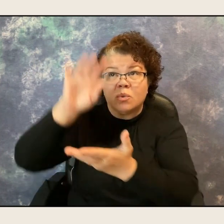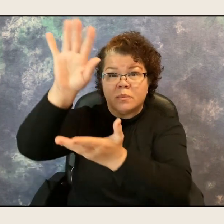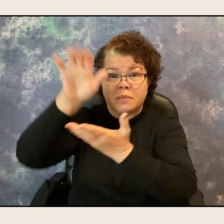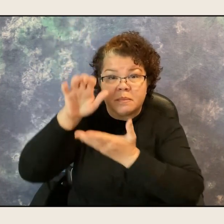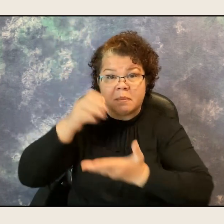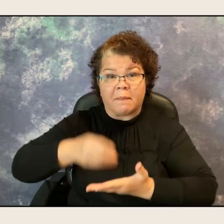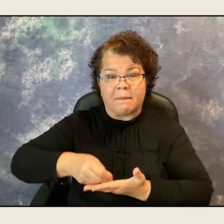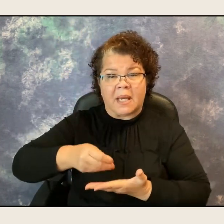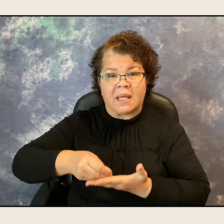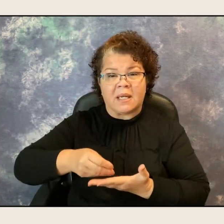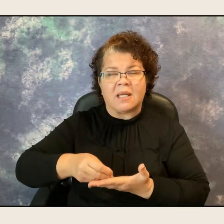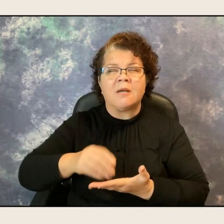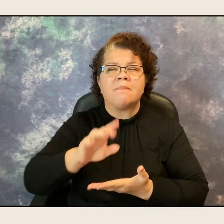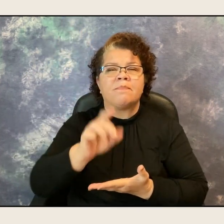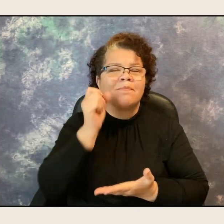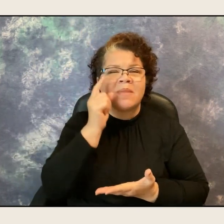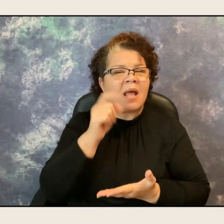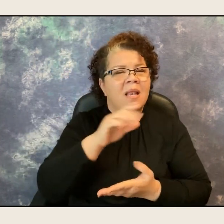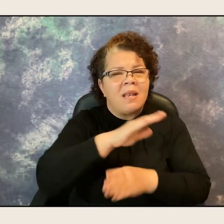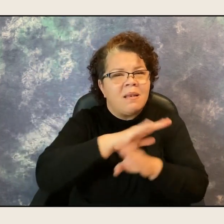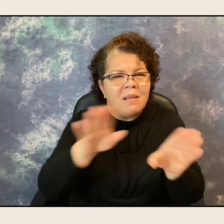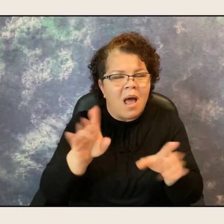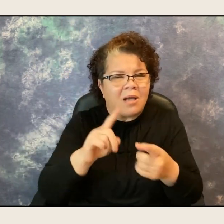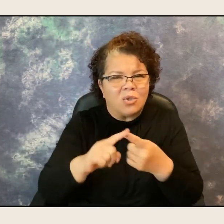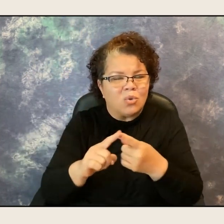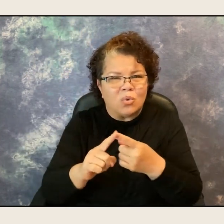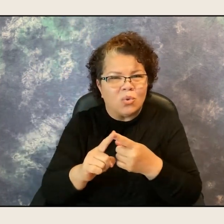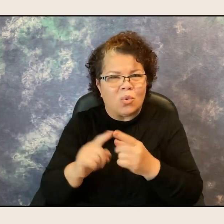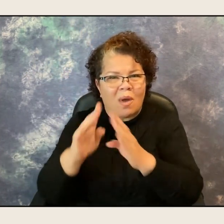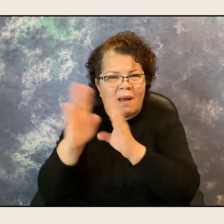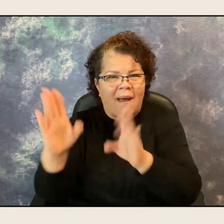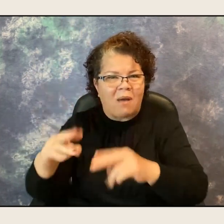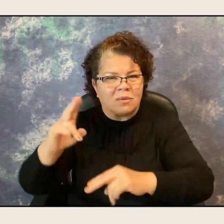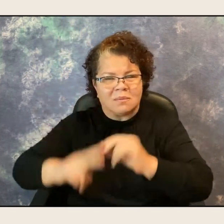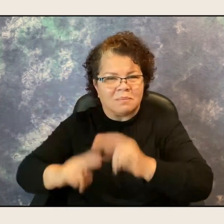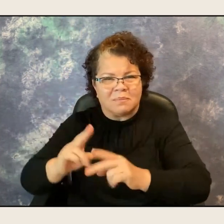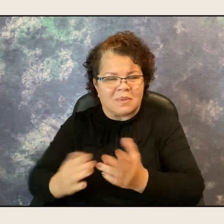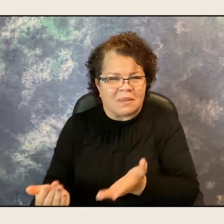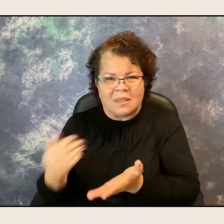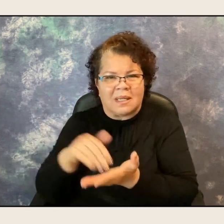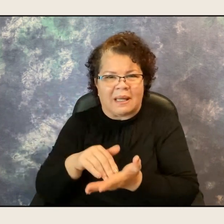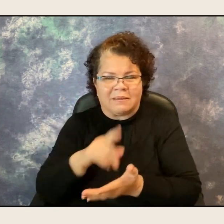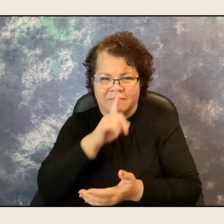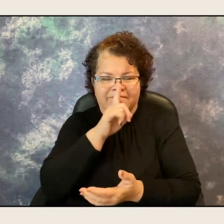not to rebuild their houses as some people did, but rather to retreat inward,